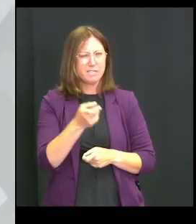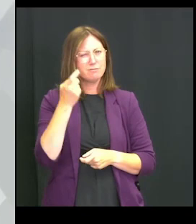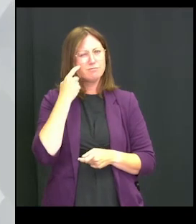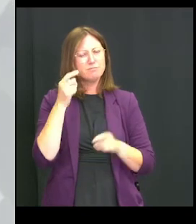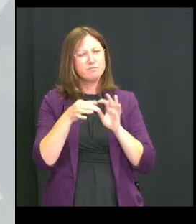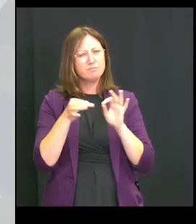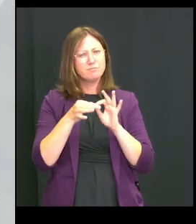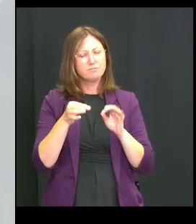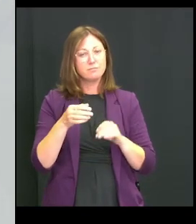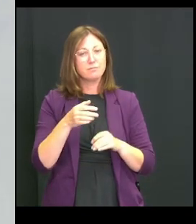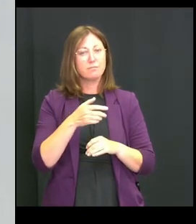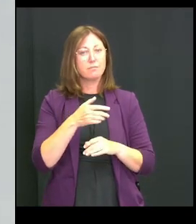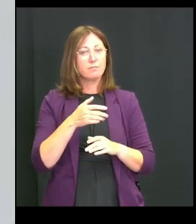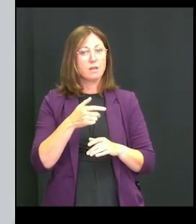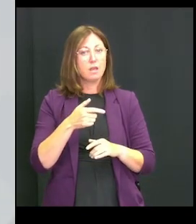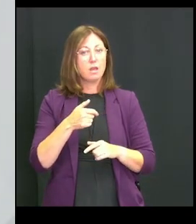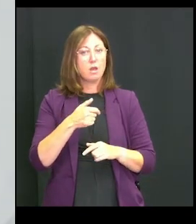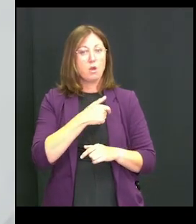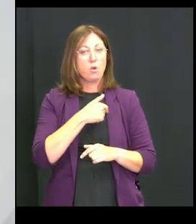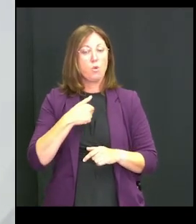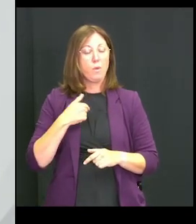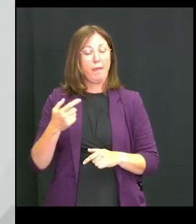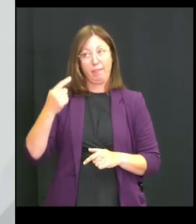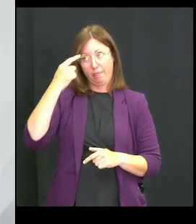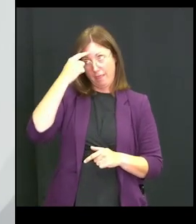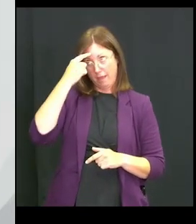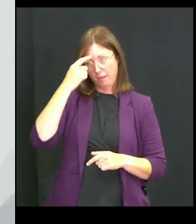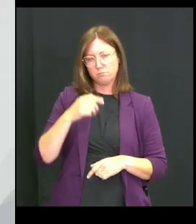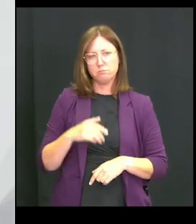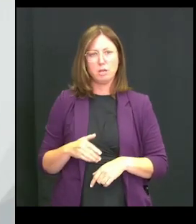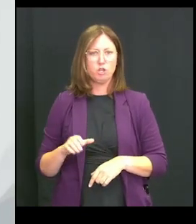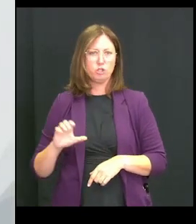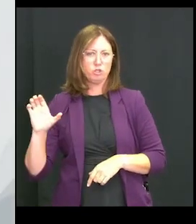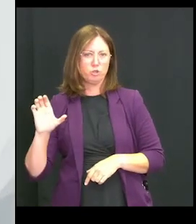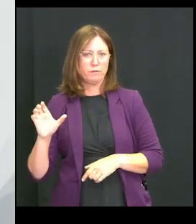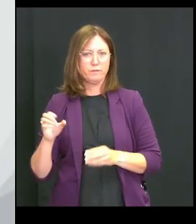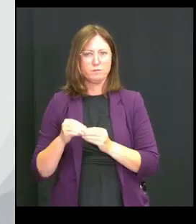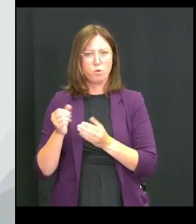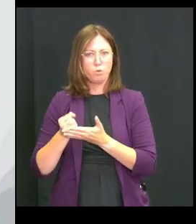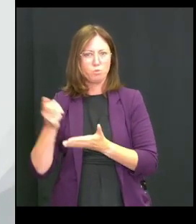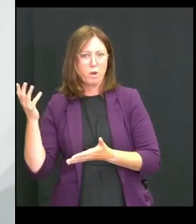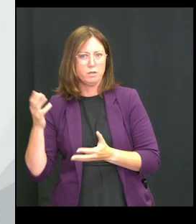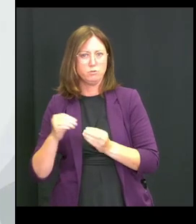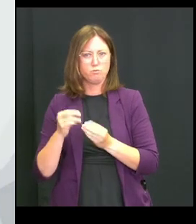we think Conservatives are wealthier or they're right wing, et cetera,